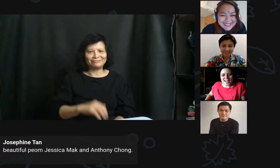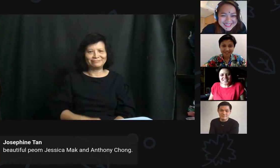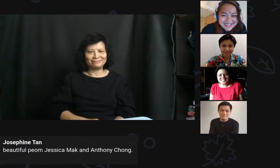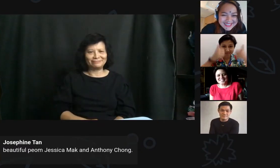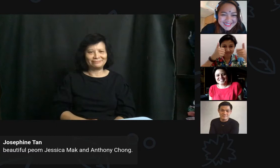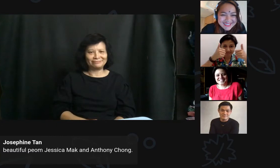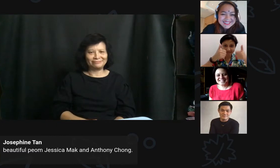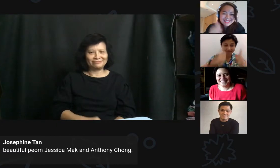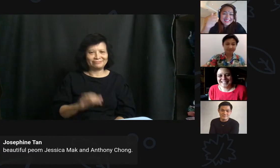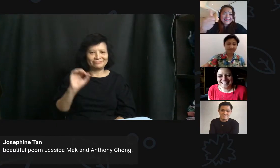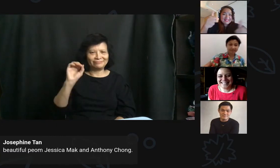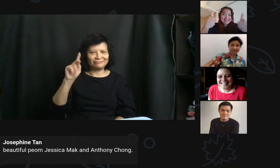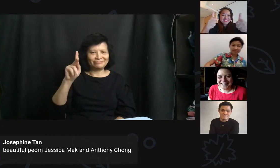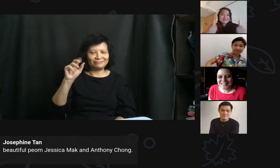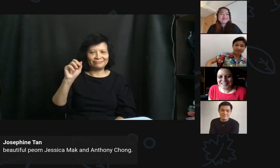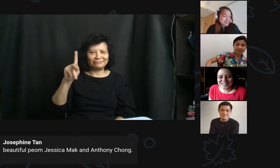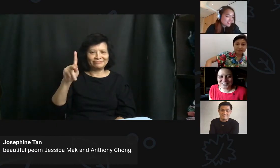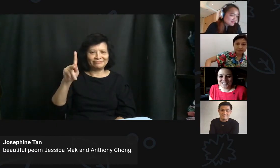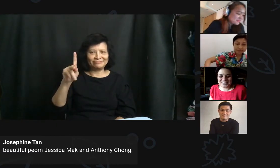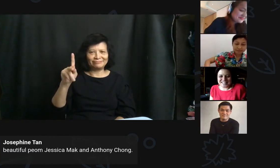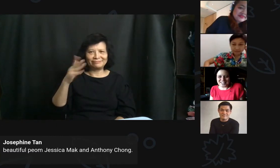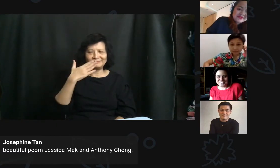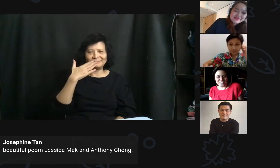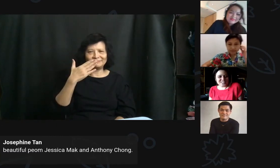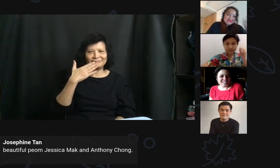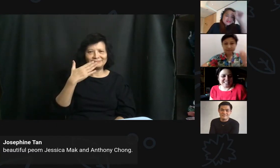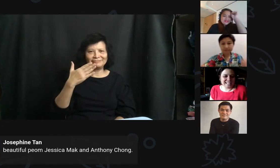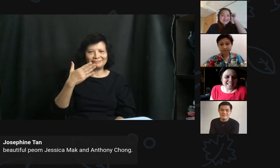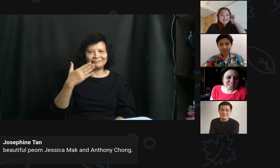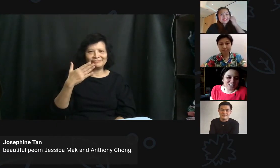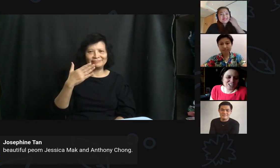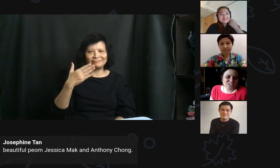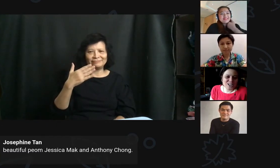Okay. Yeah, they good? Lucy is on the stage.